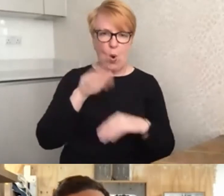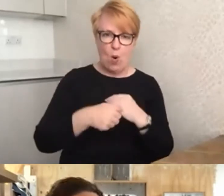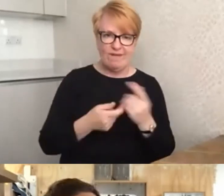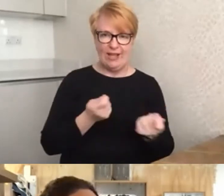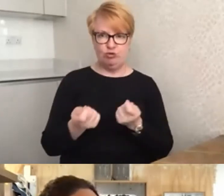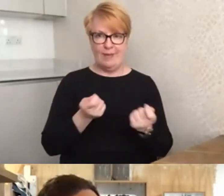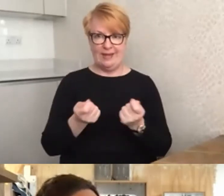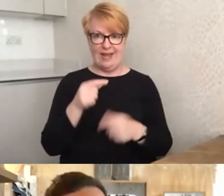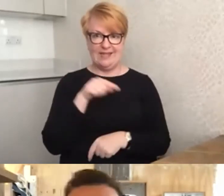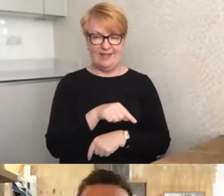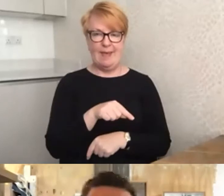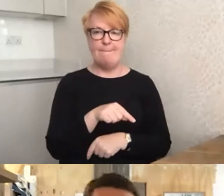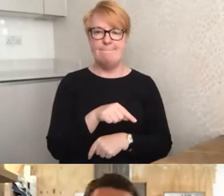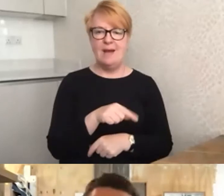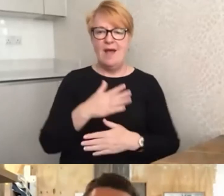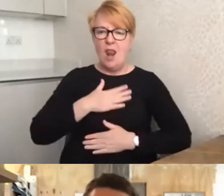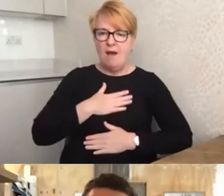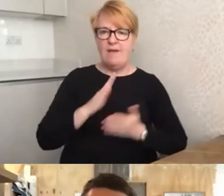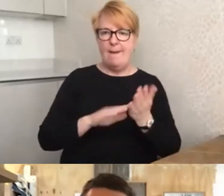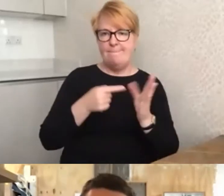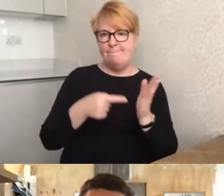fact that you were offering a space for people to be bored,